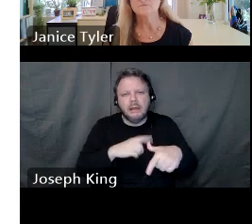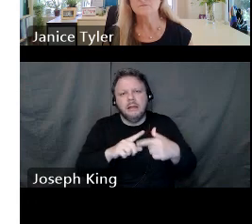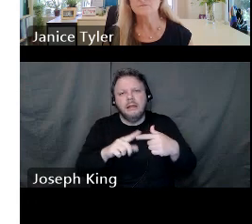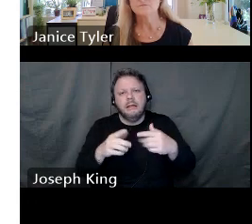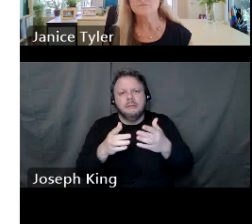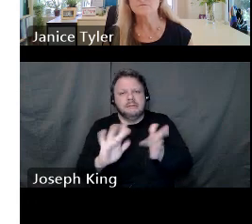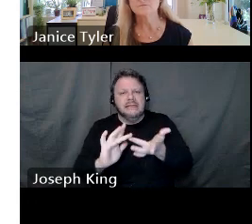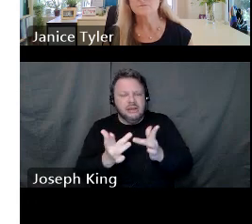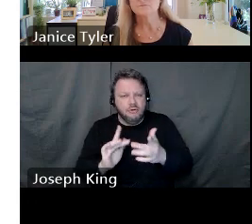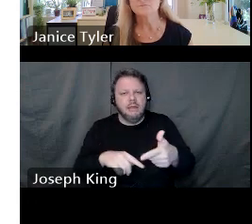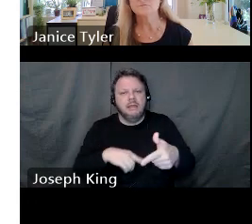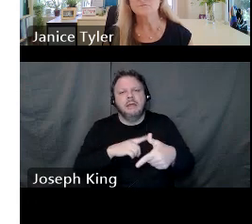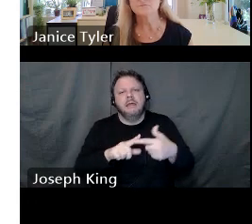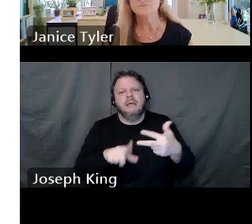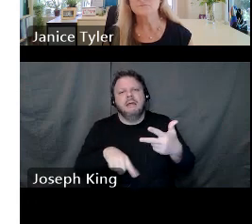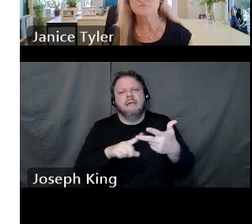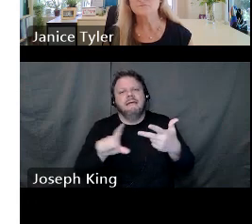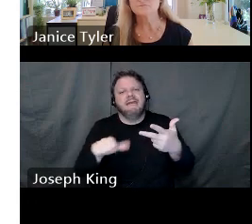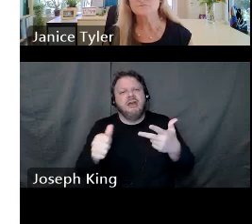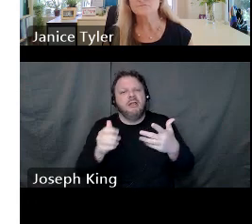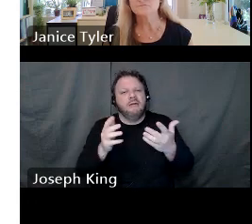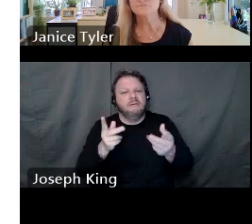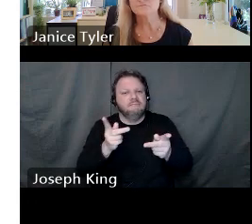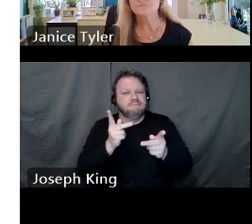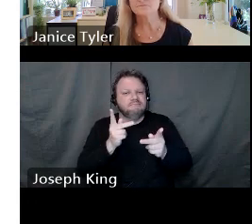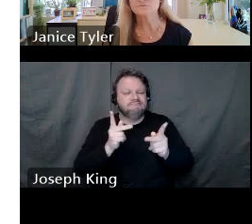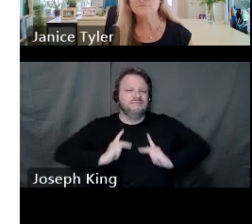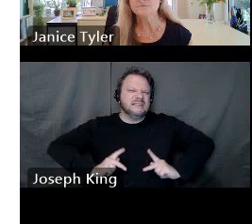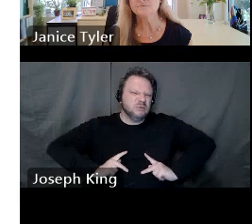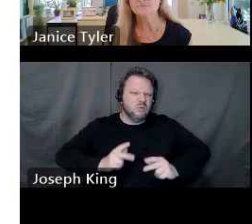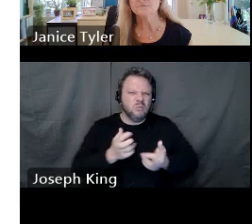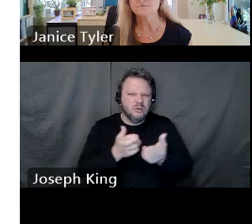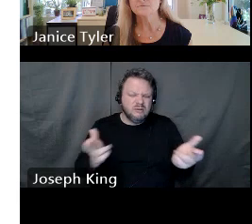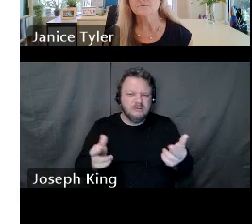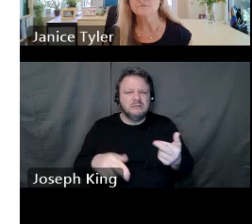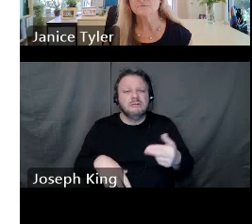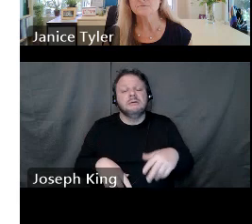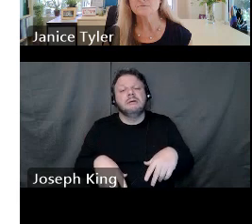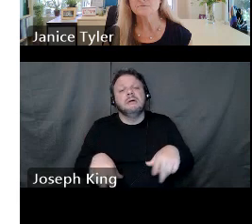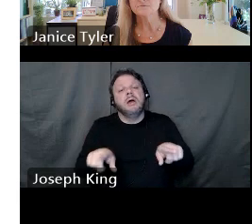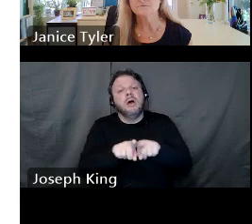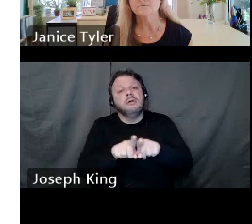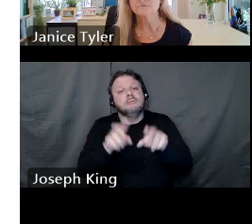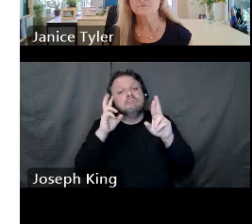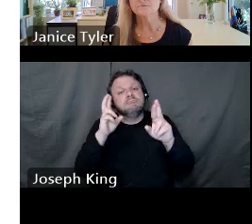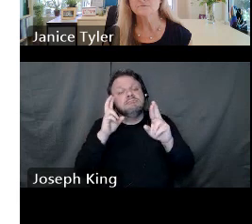And and other kind of physical resources. And we also hope to increase the